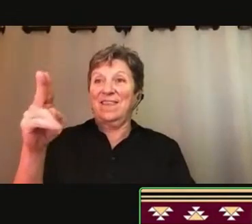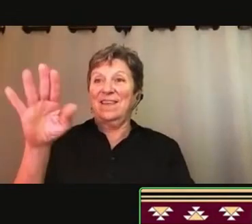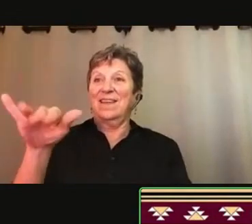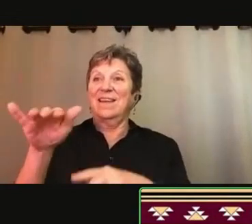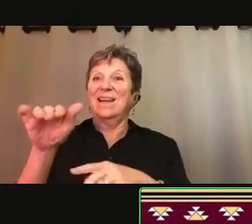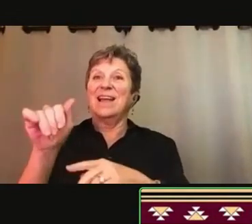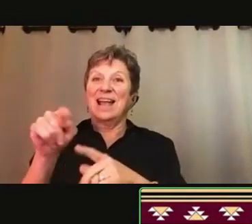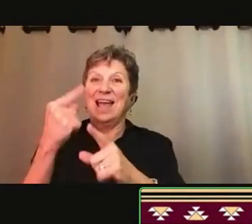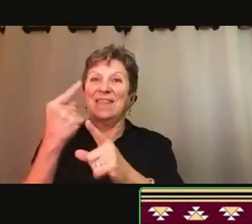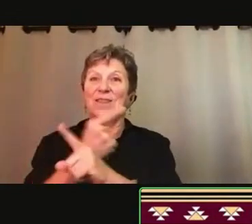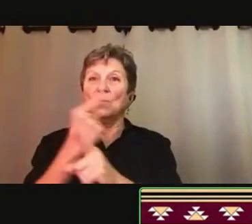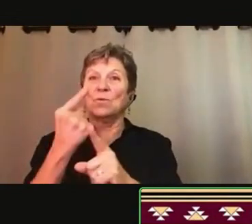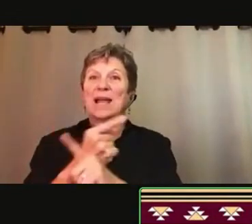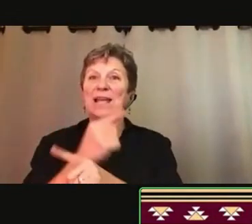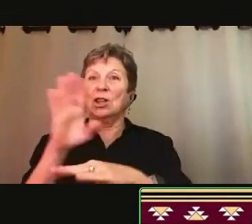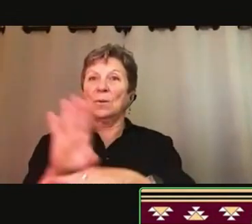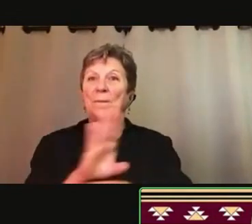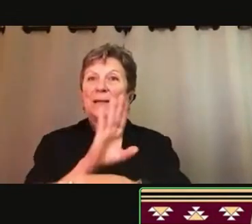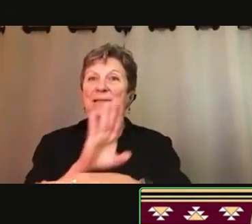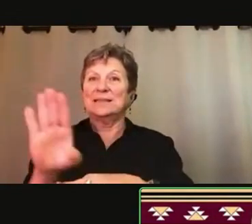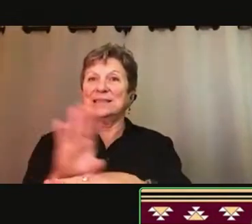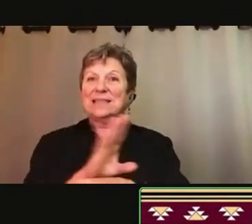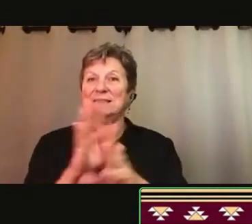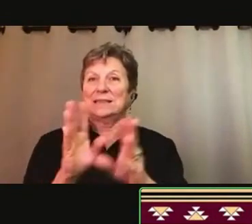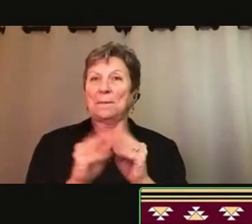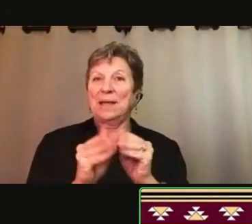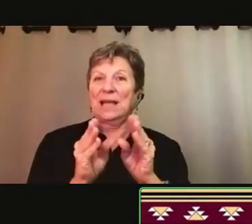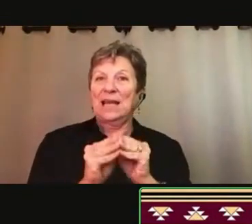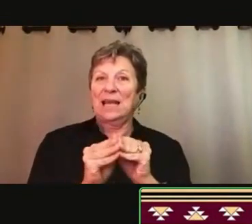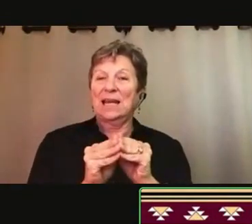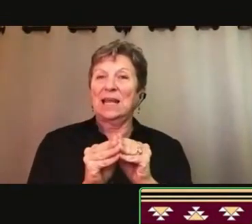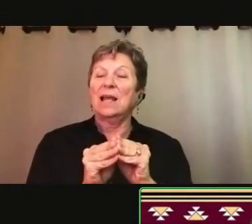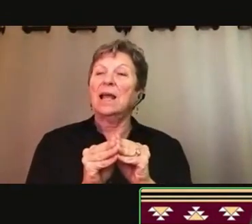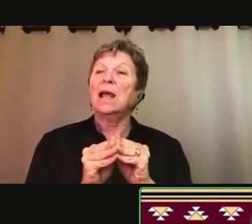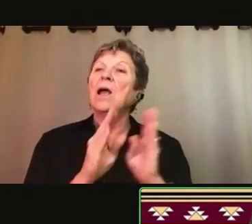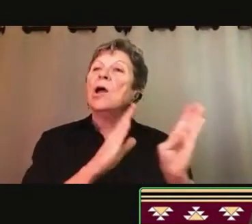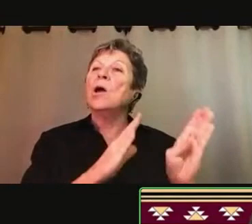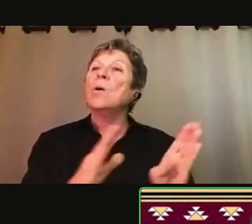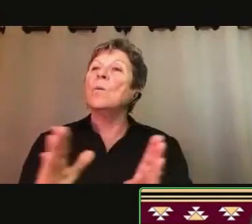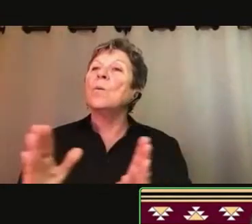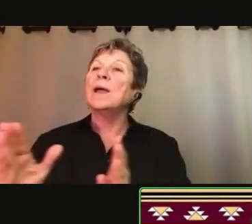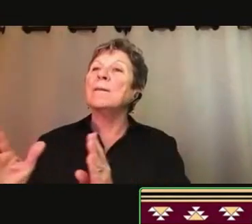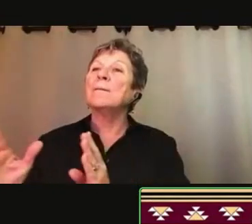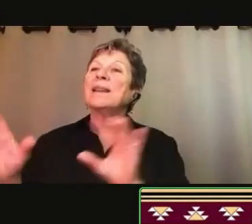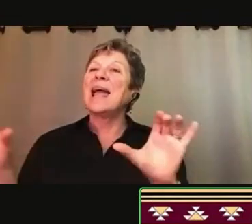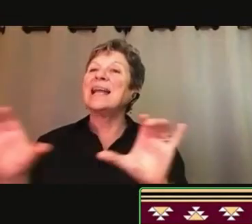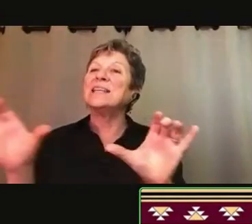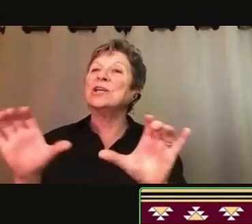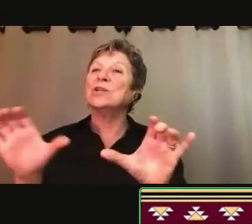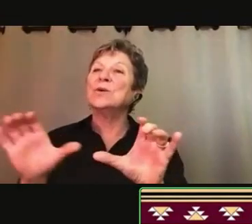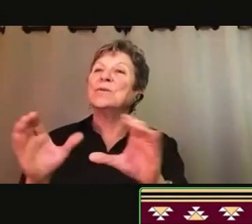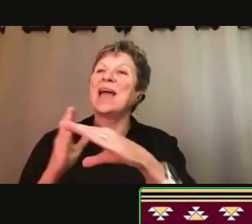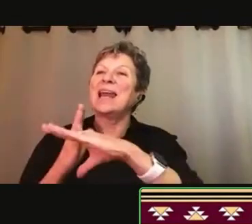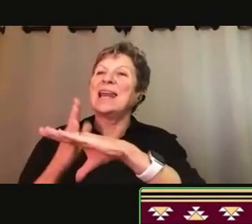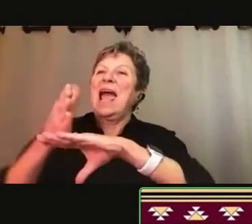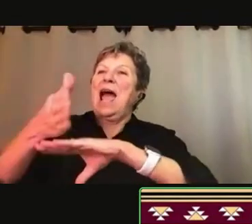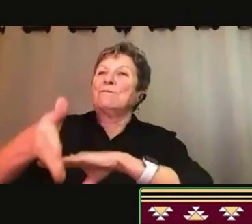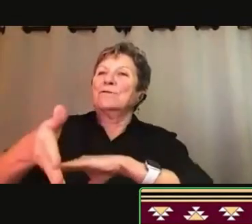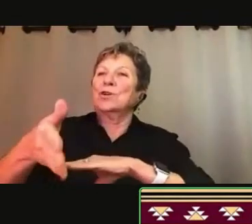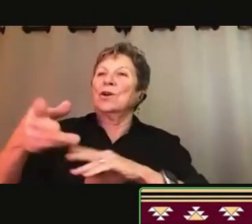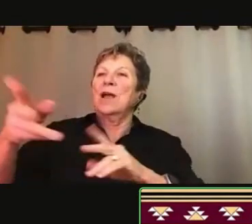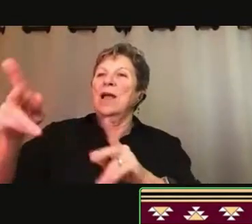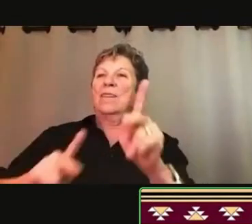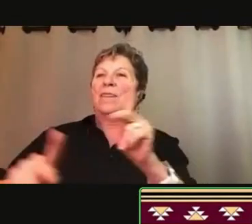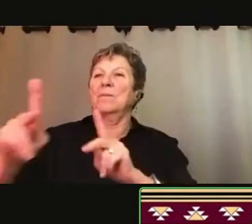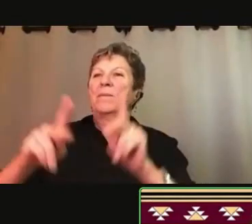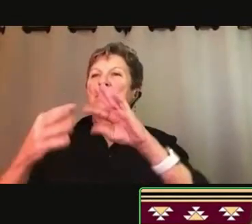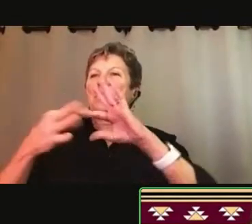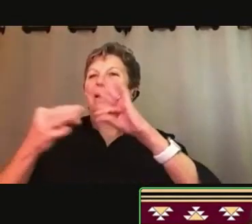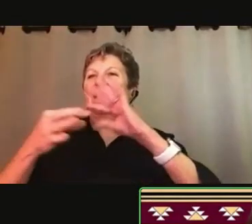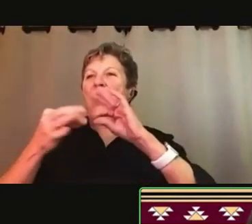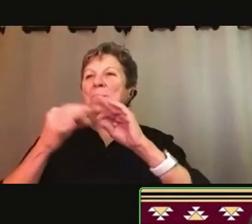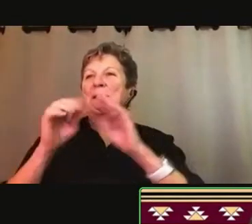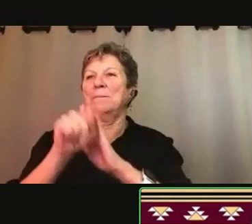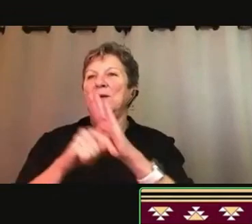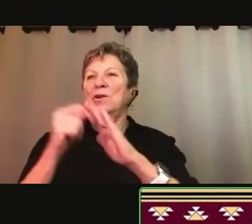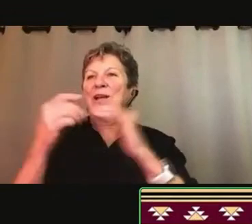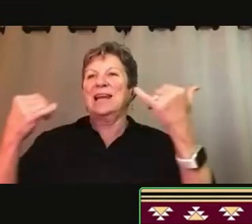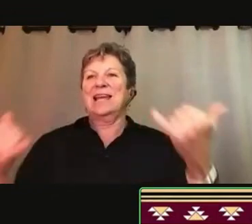THE POSITION ON NOVEMBER 8TH AT